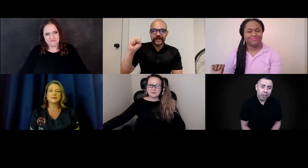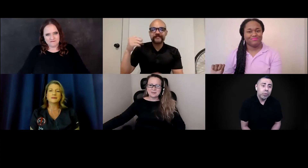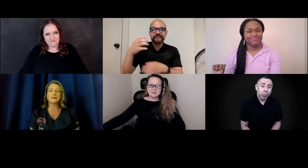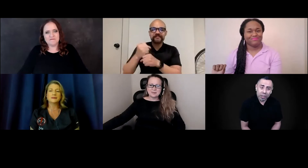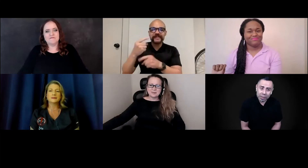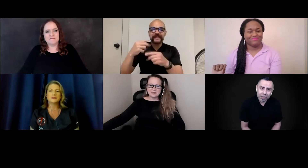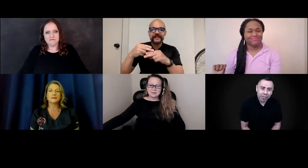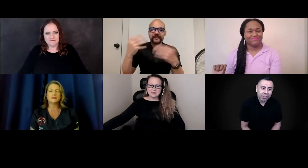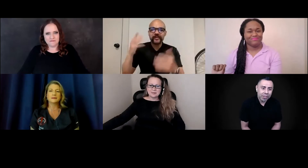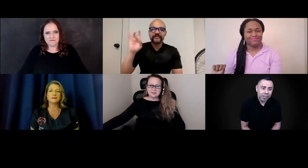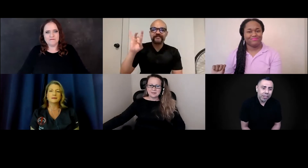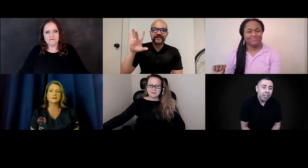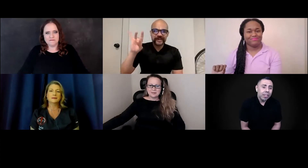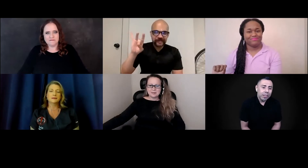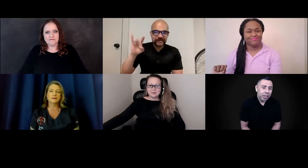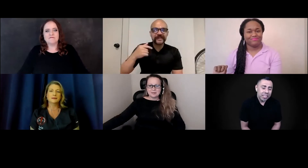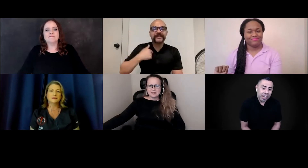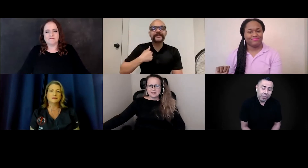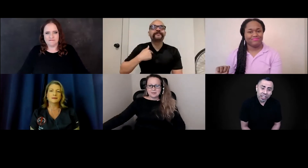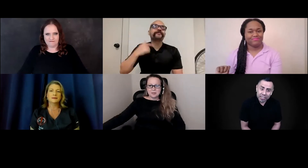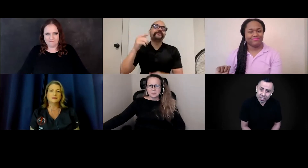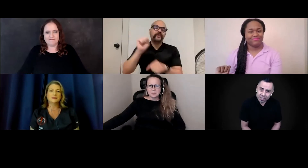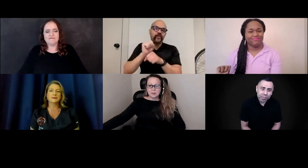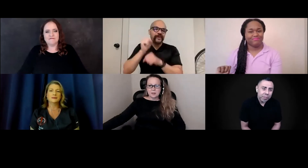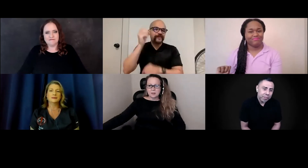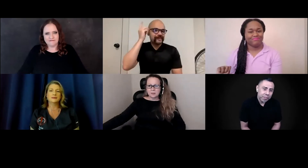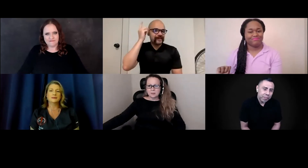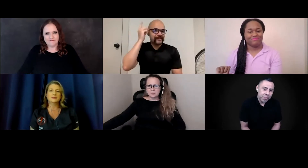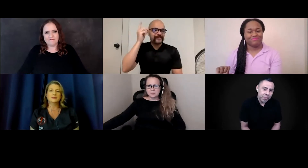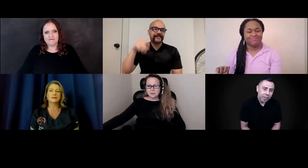I'm Jermaine Williams, my sign name is like this.